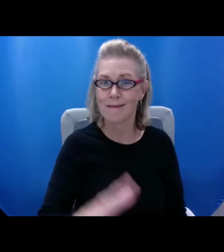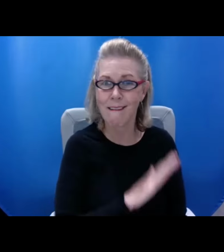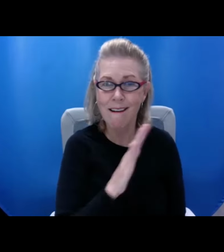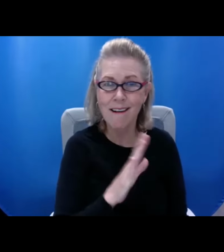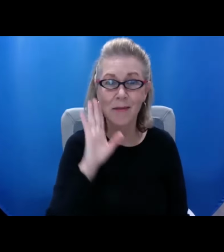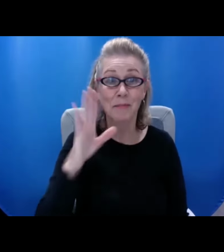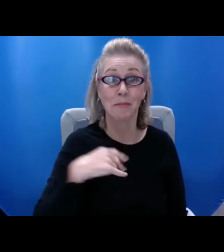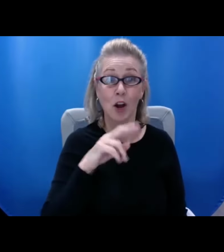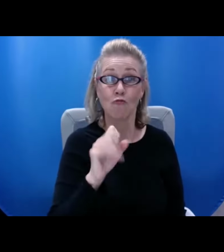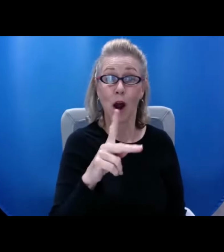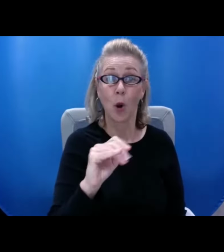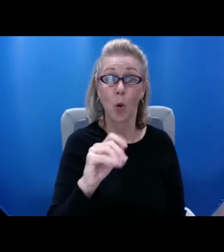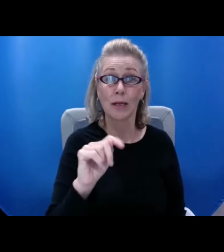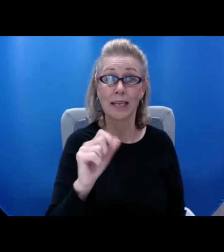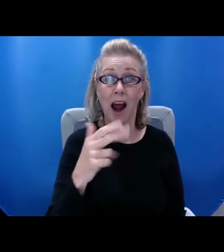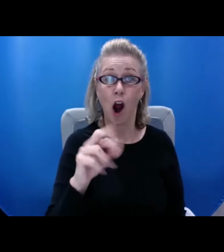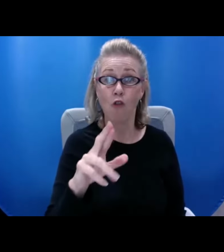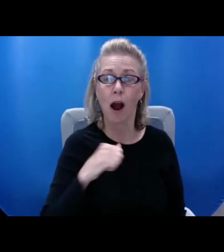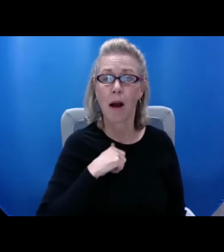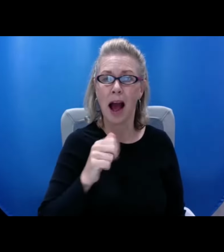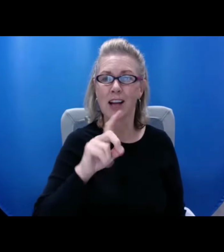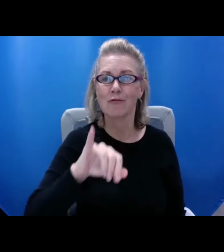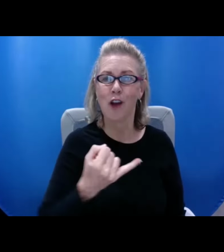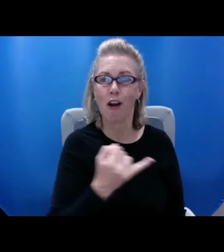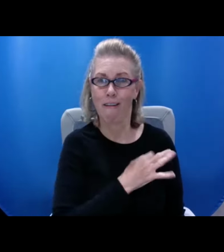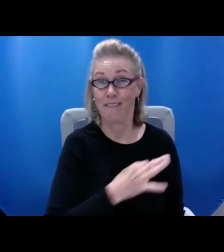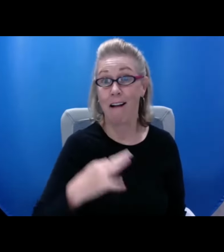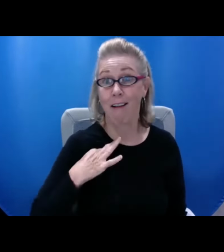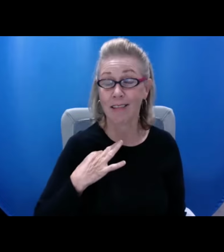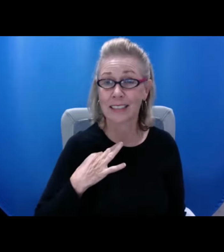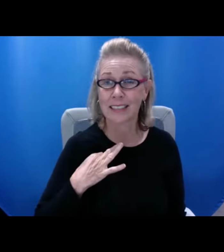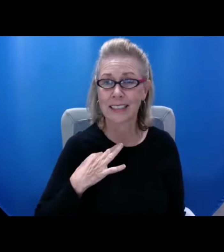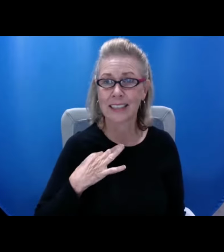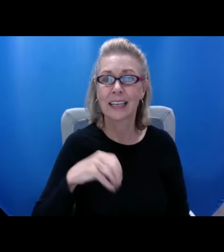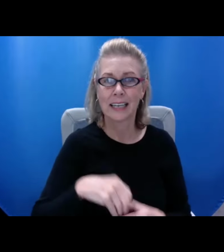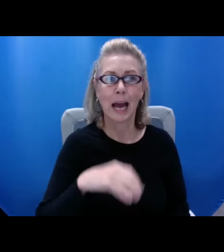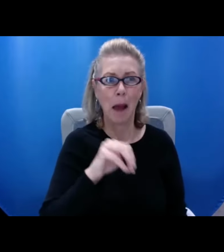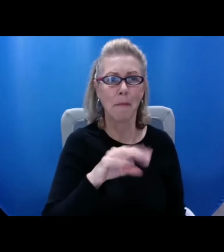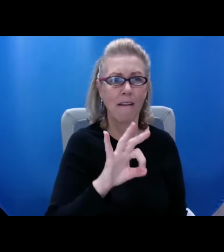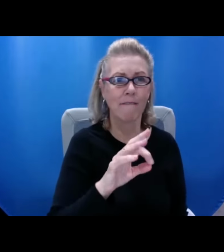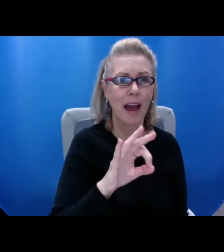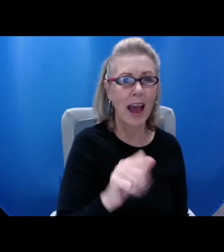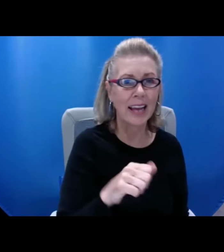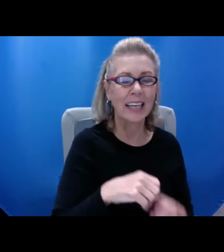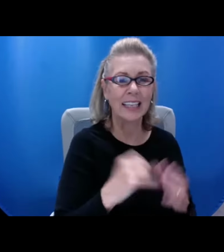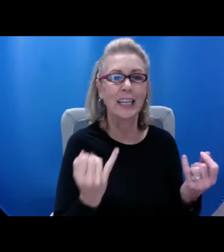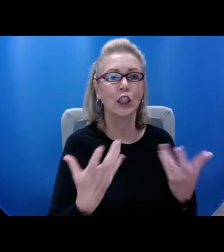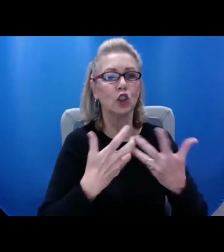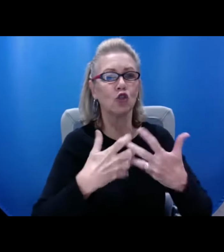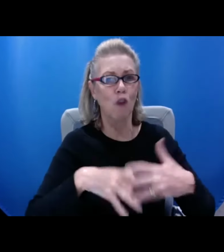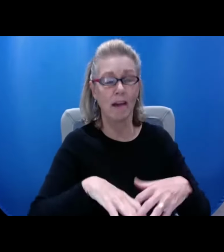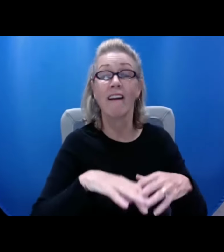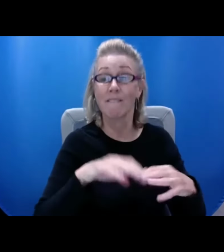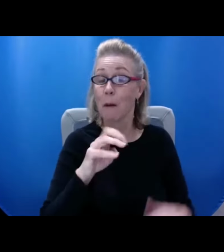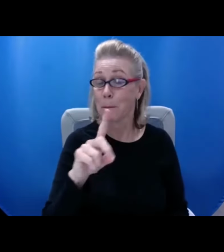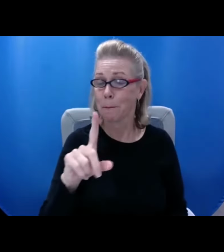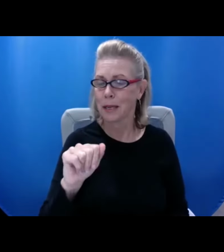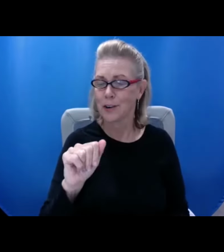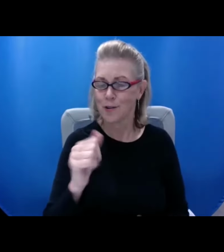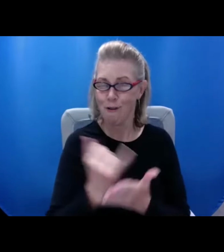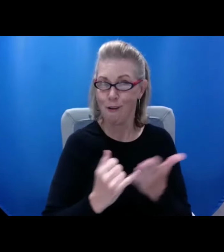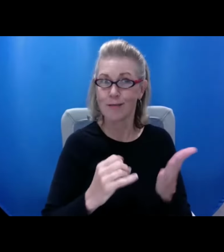I'm an Adjunct faculty in the in MFA in Integrated Media Arts at Hunter College.